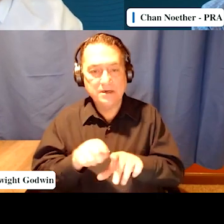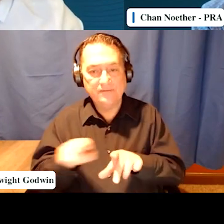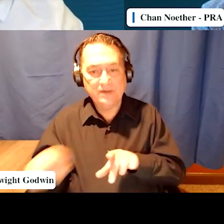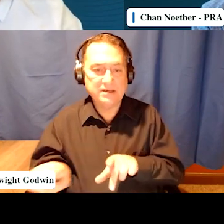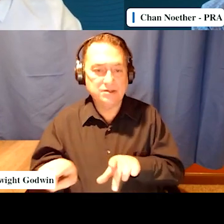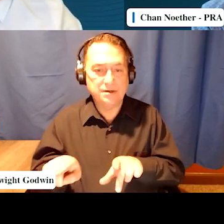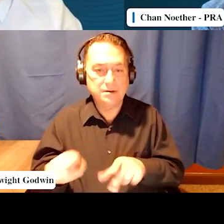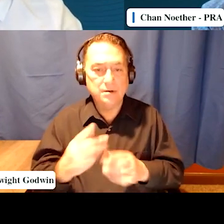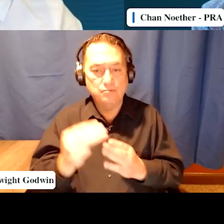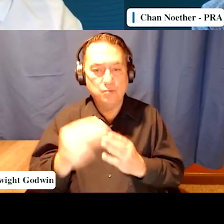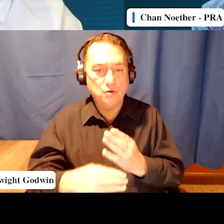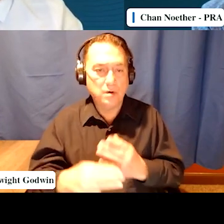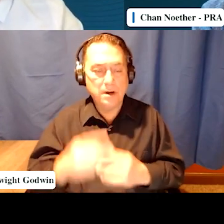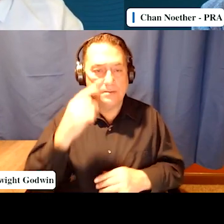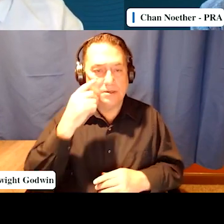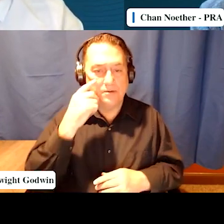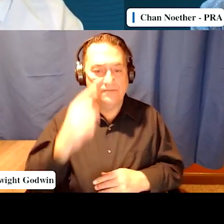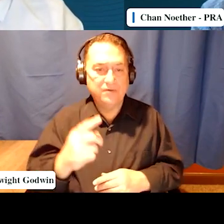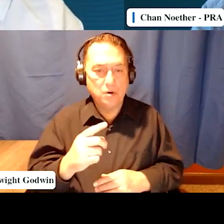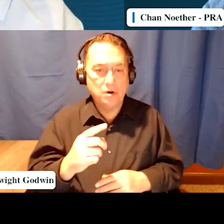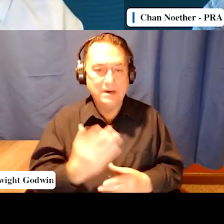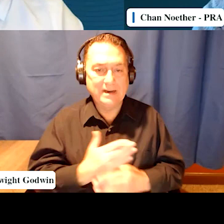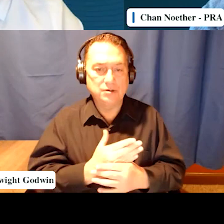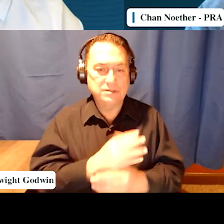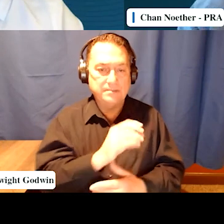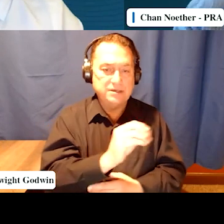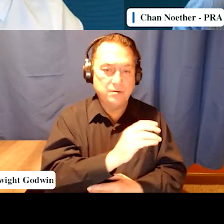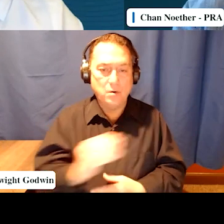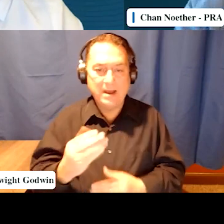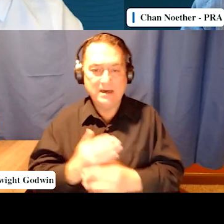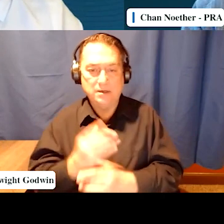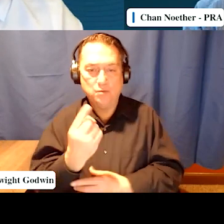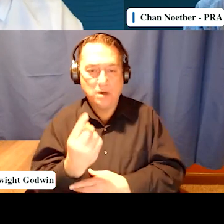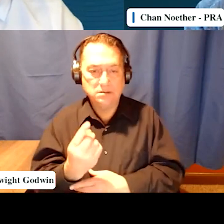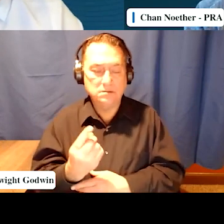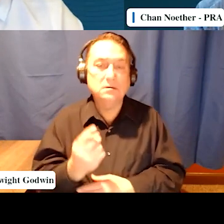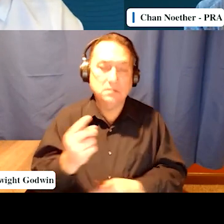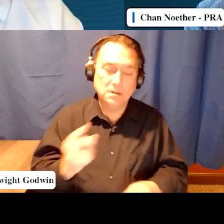I think that was probably answered. Well, yeah, exactly. I mean, that's the,